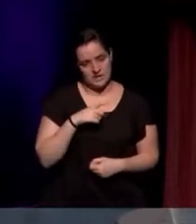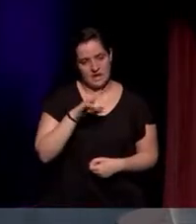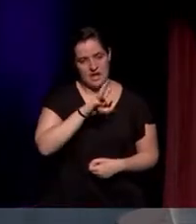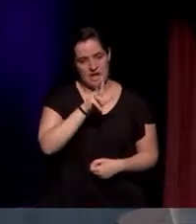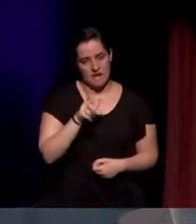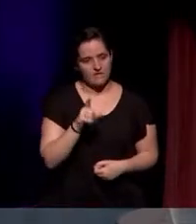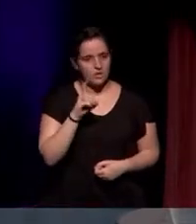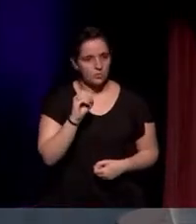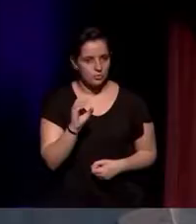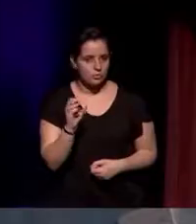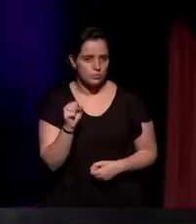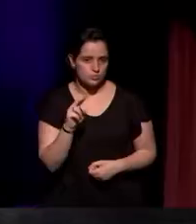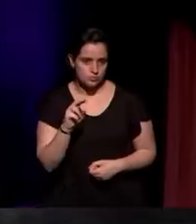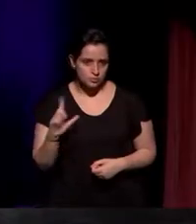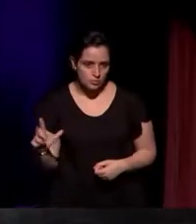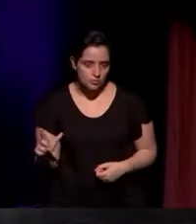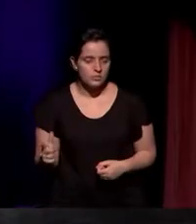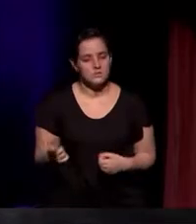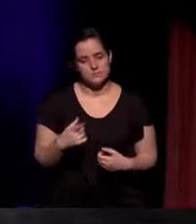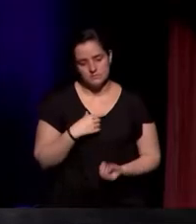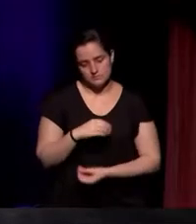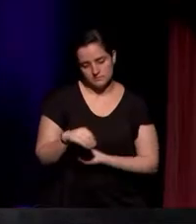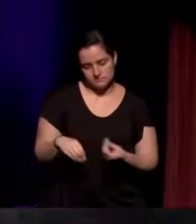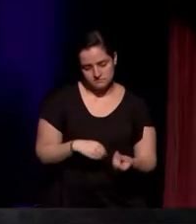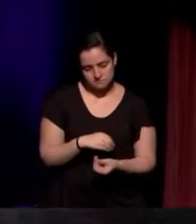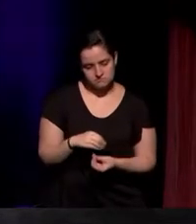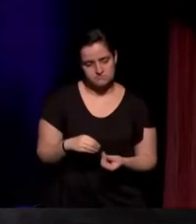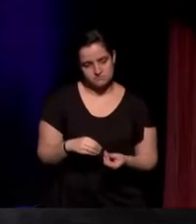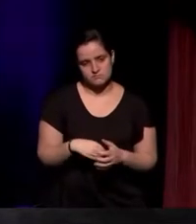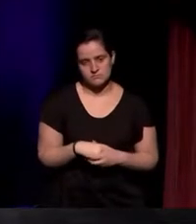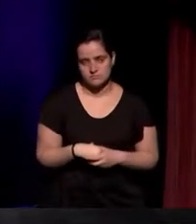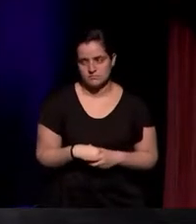therefore was a service economy, we can pass to the next,